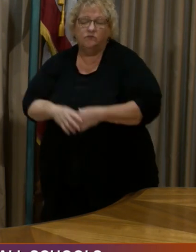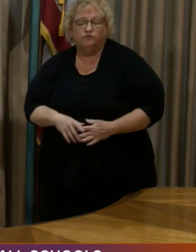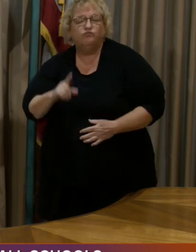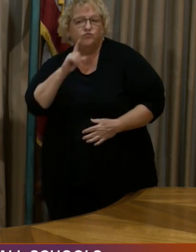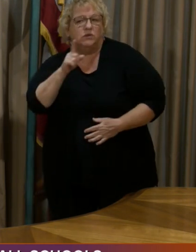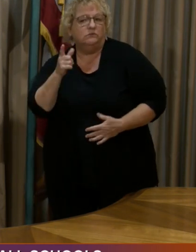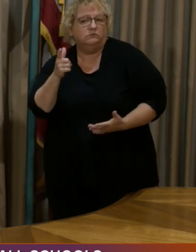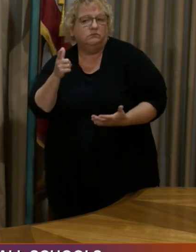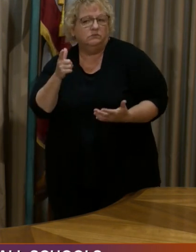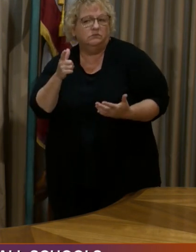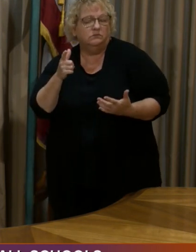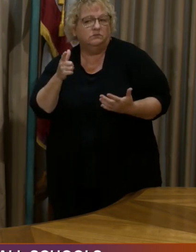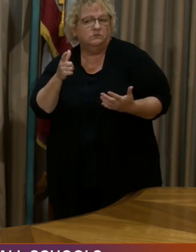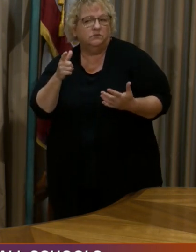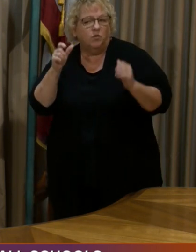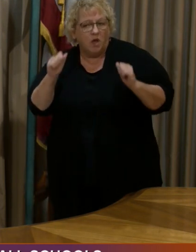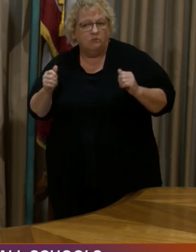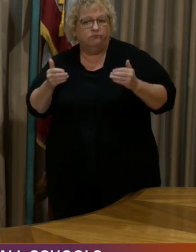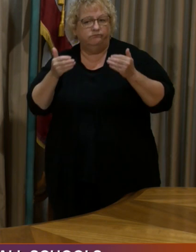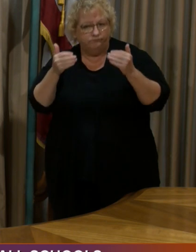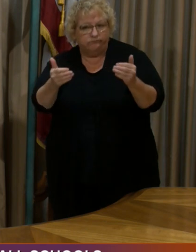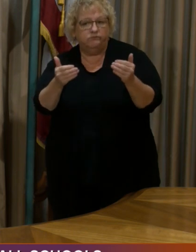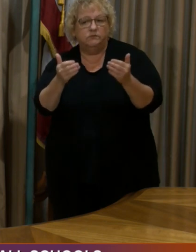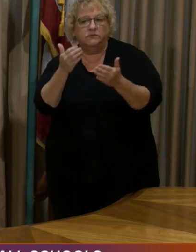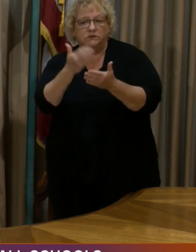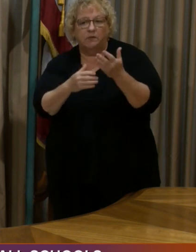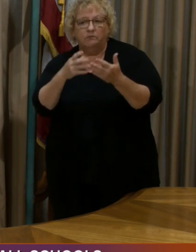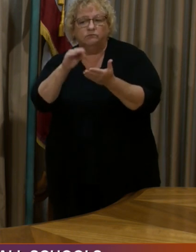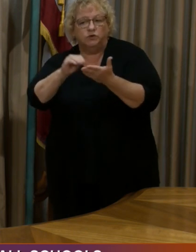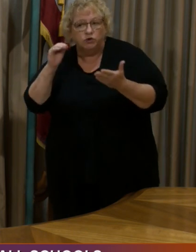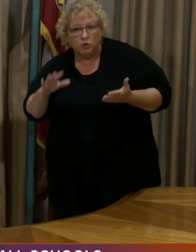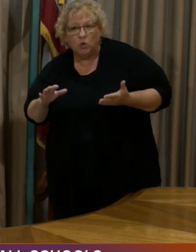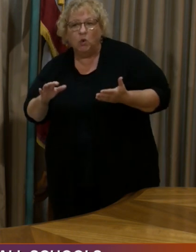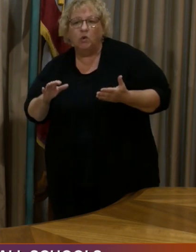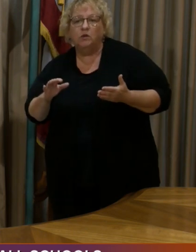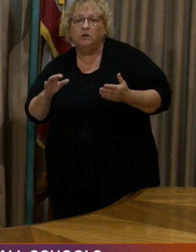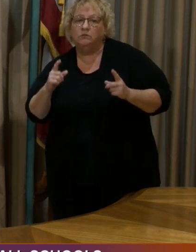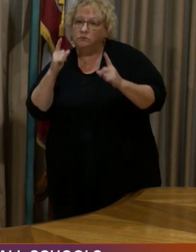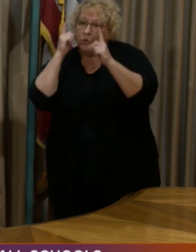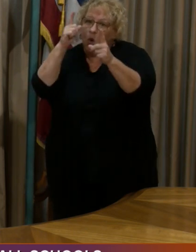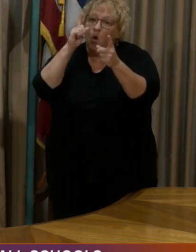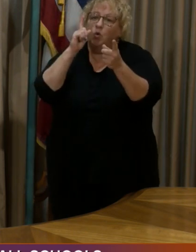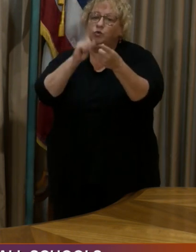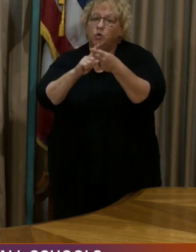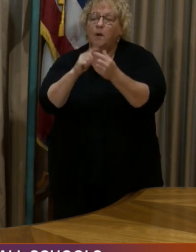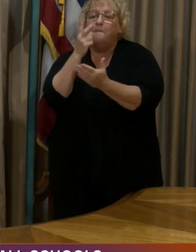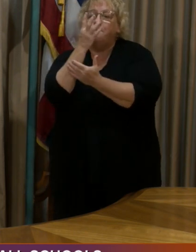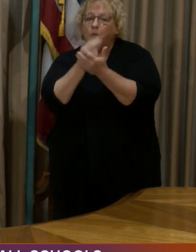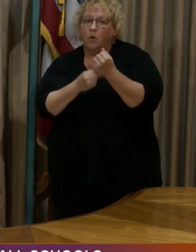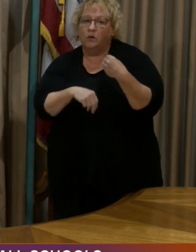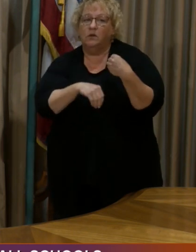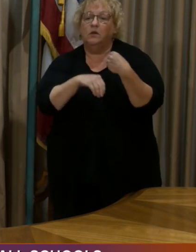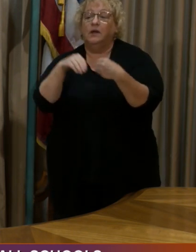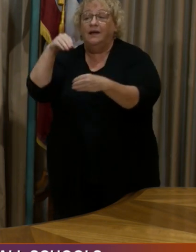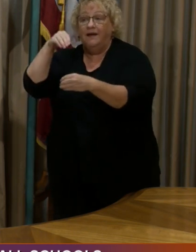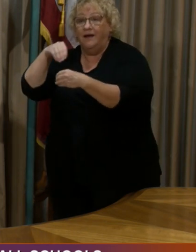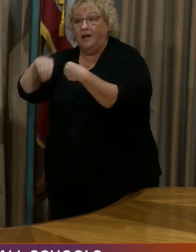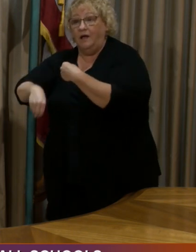BUT IT'S REALLY APPLICATION OF THE POLICY BY COMPLEX AREA SO THAT WE CAN START MOVING SOME OF